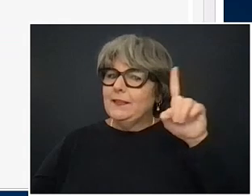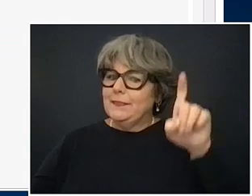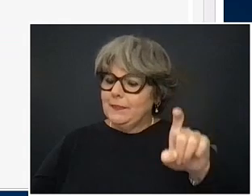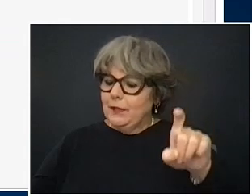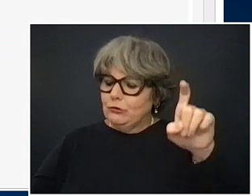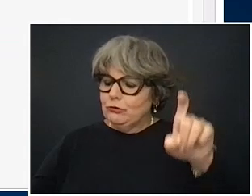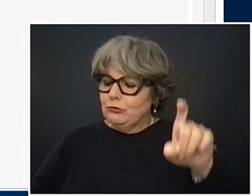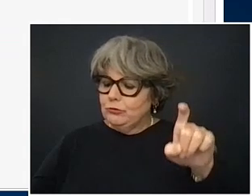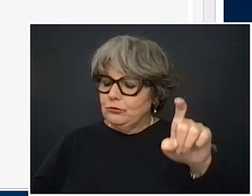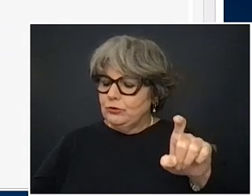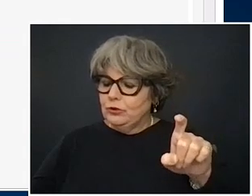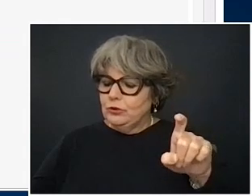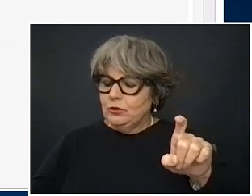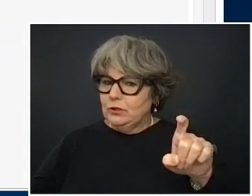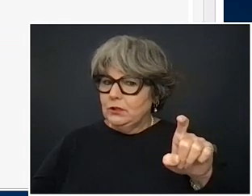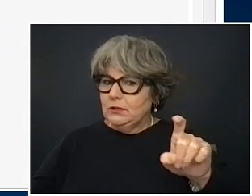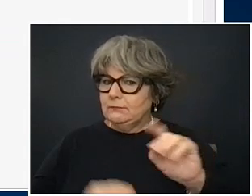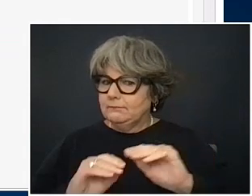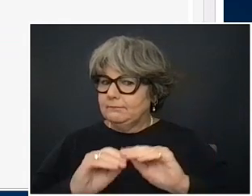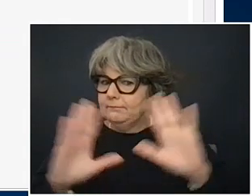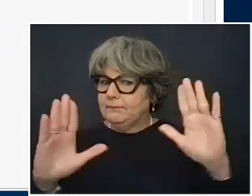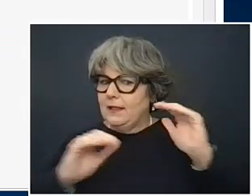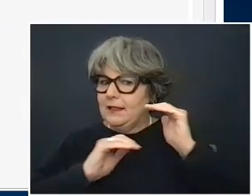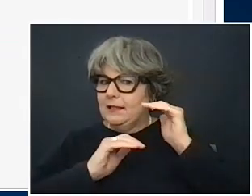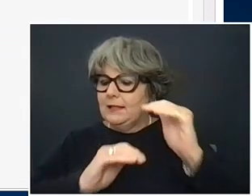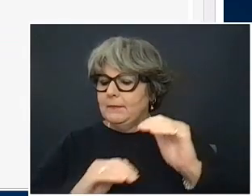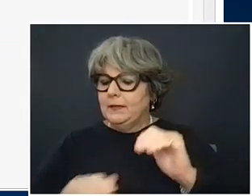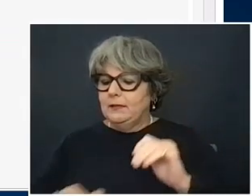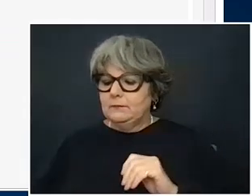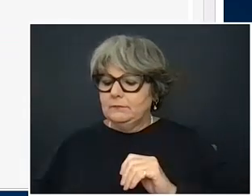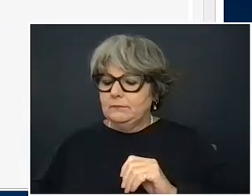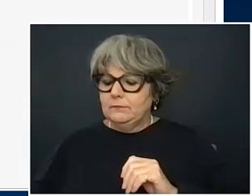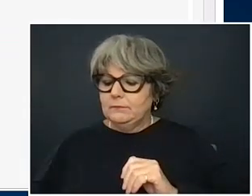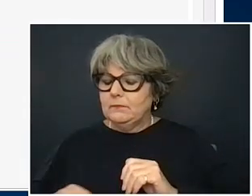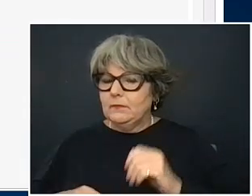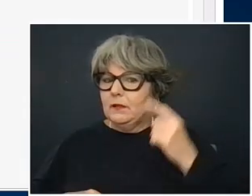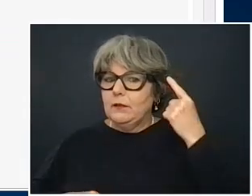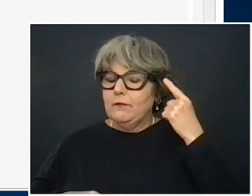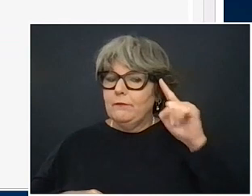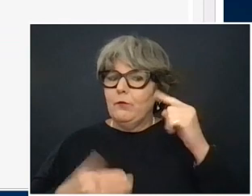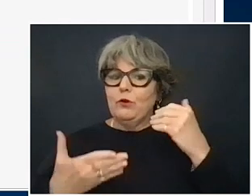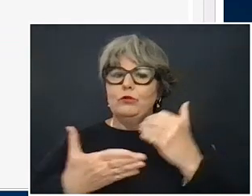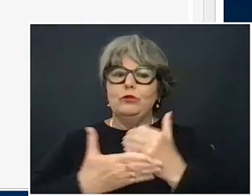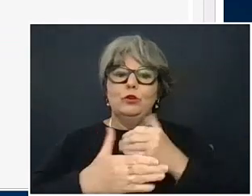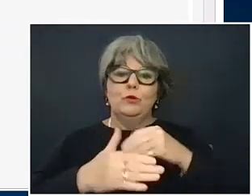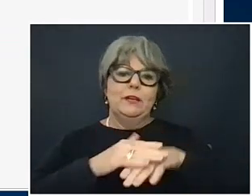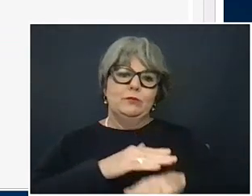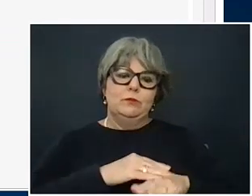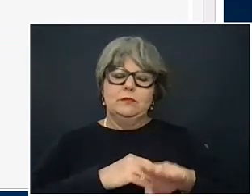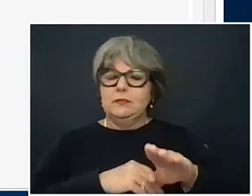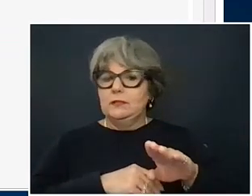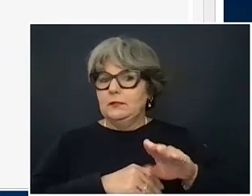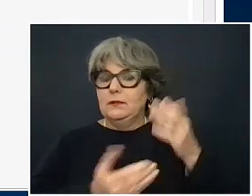an explicit limit for new entrants. It could be a longer limit depending on,